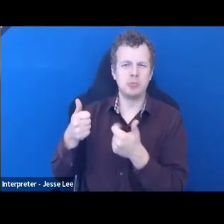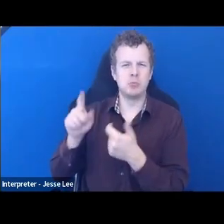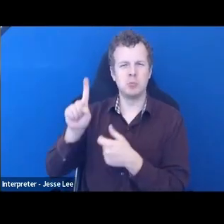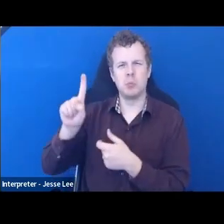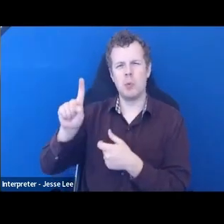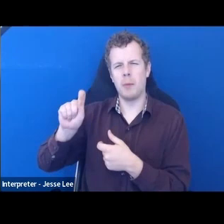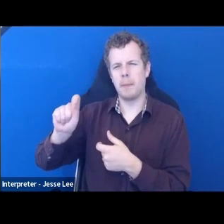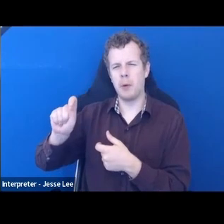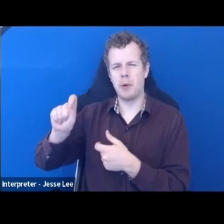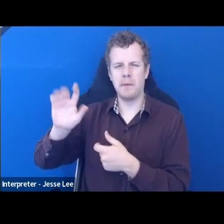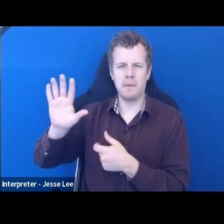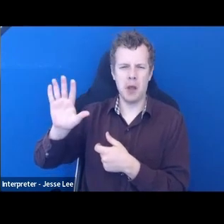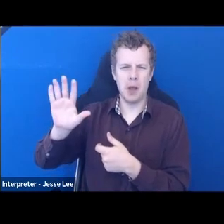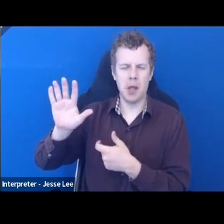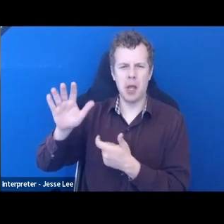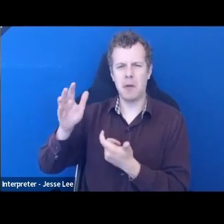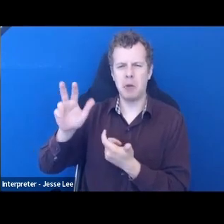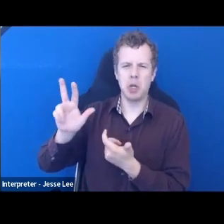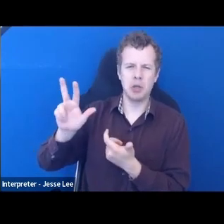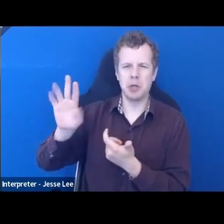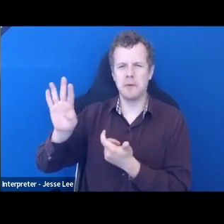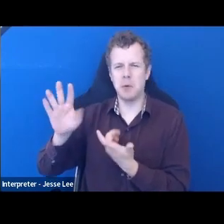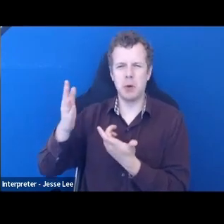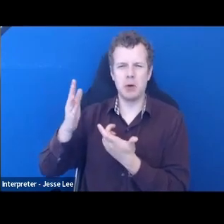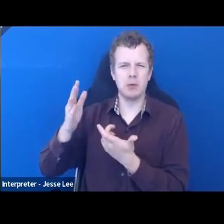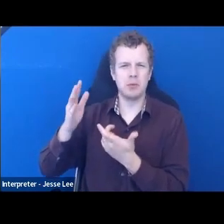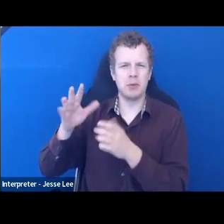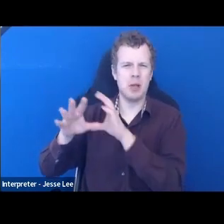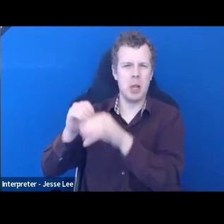or four per thousand births depending on what you consult.